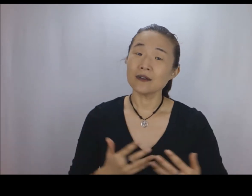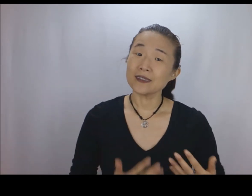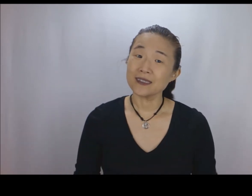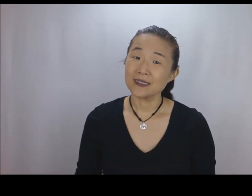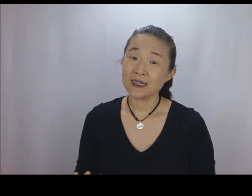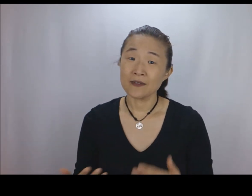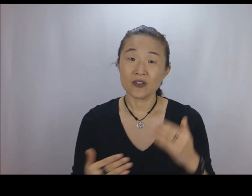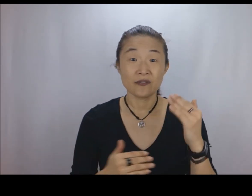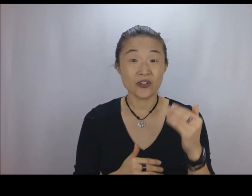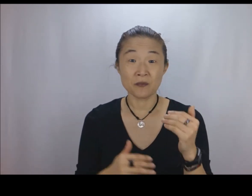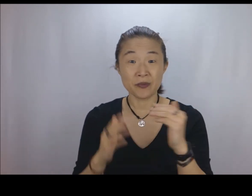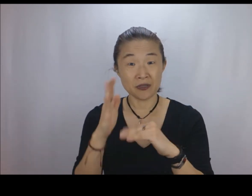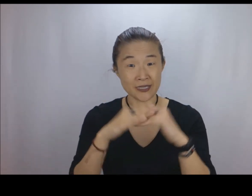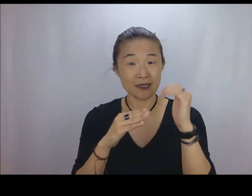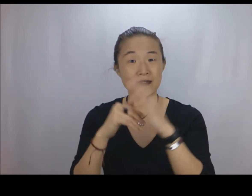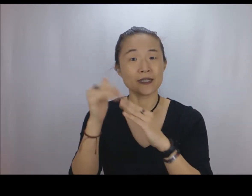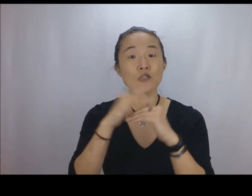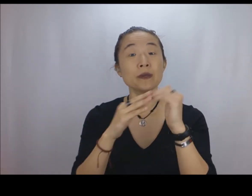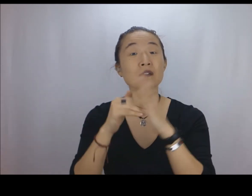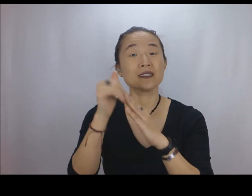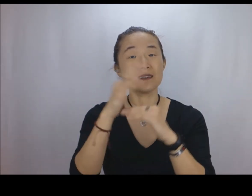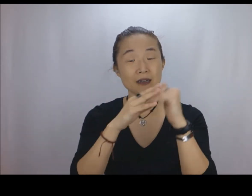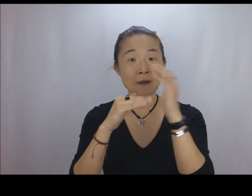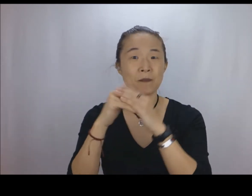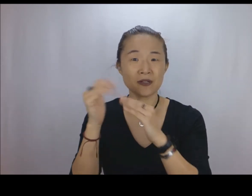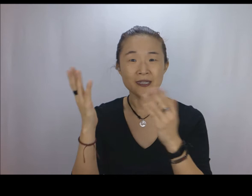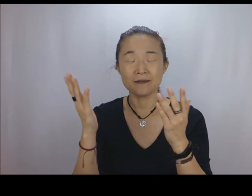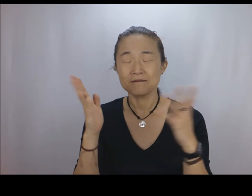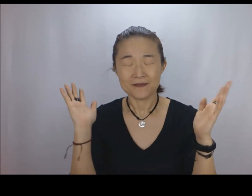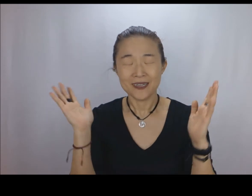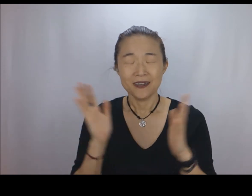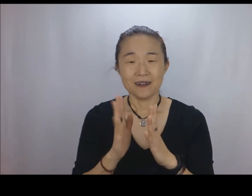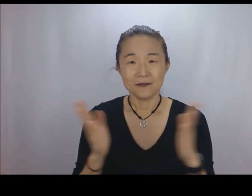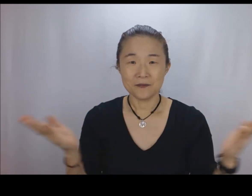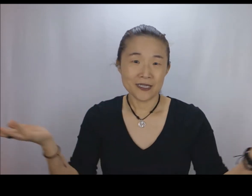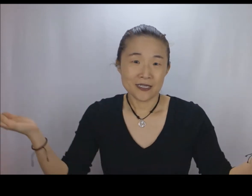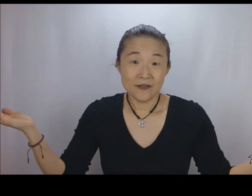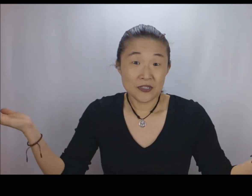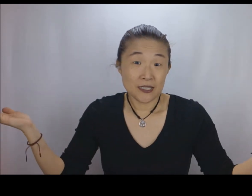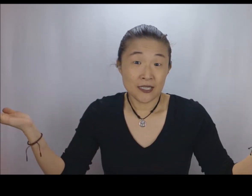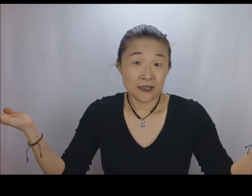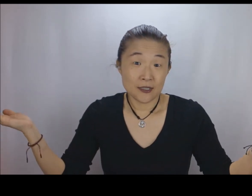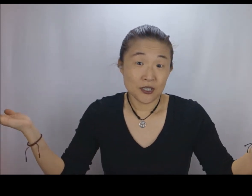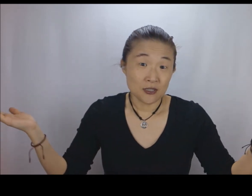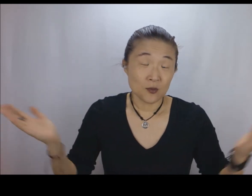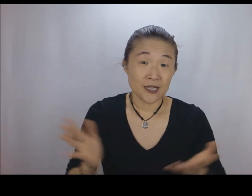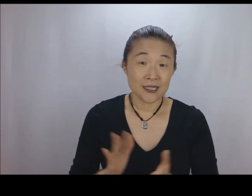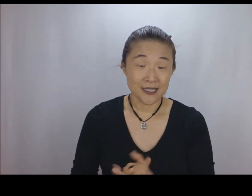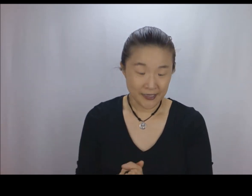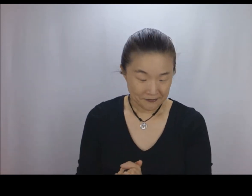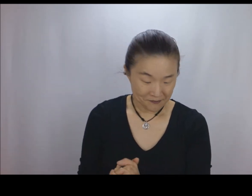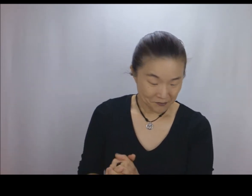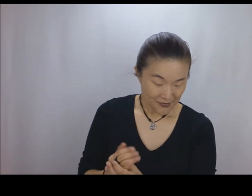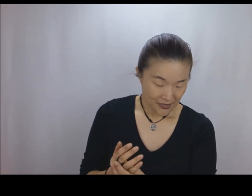It is also sign for the verb building like to build a building. It's confusing in English too. What can I say?